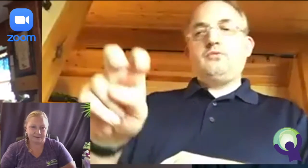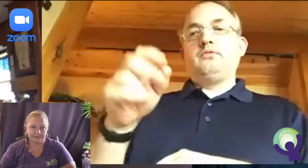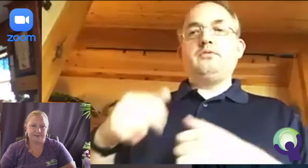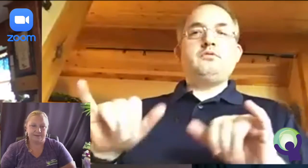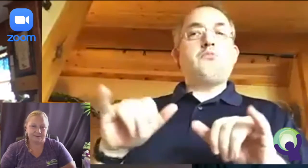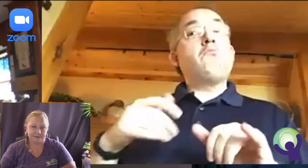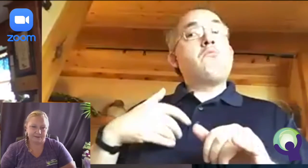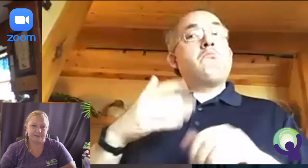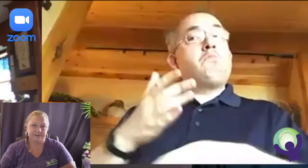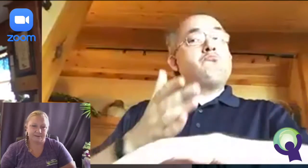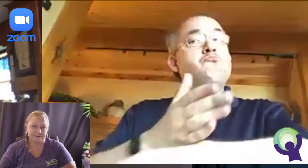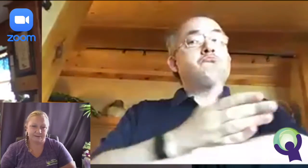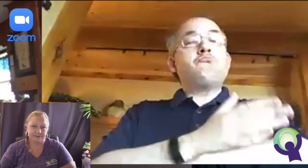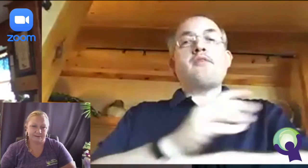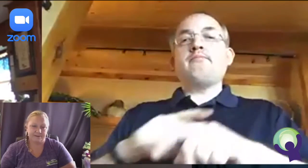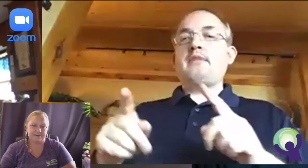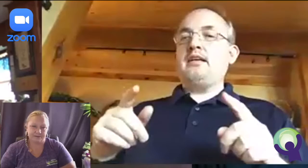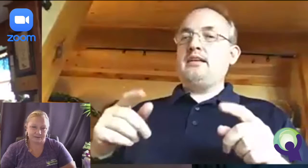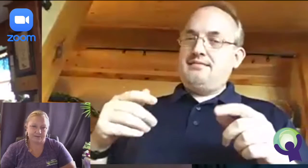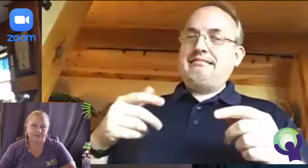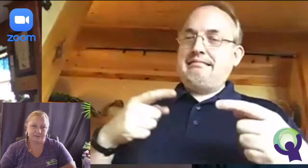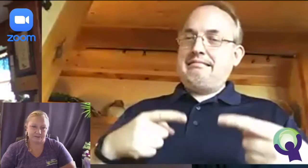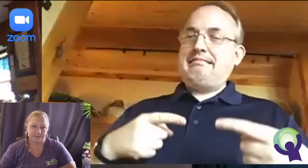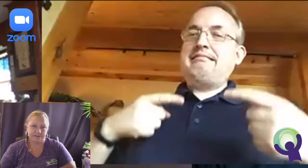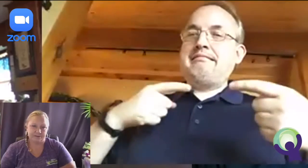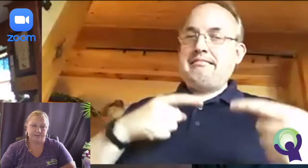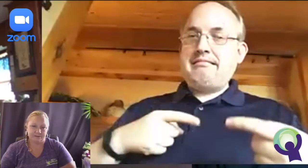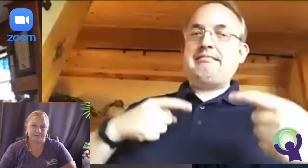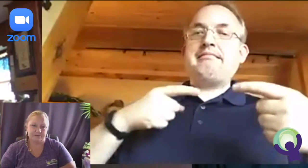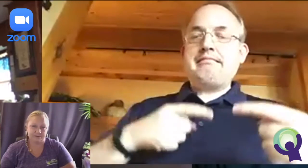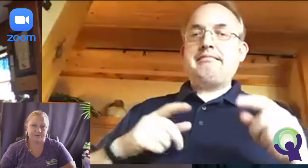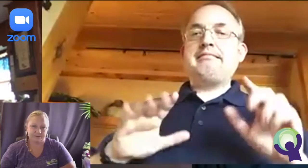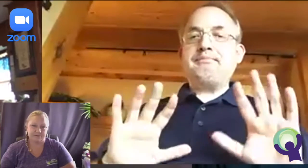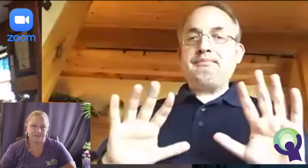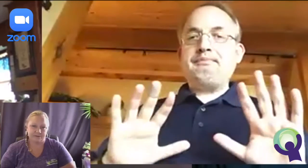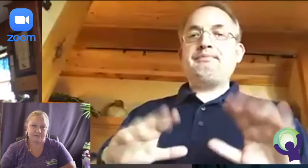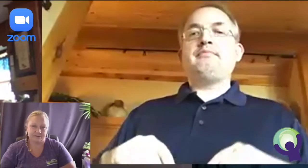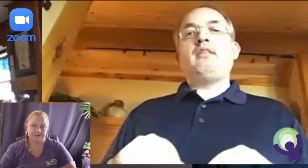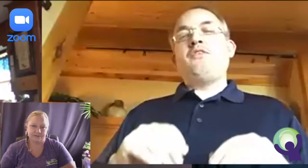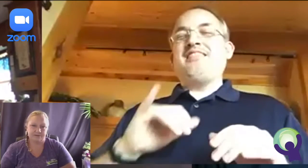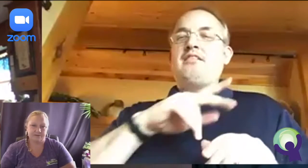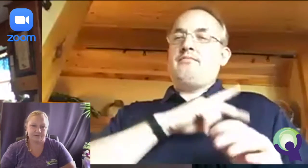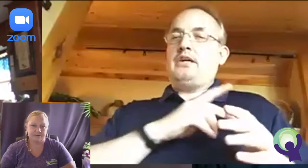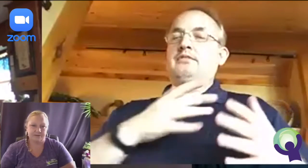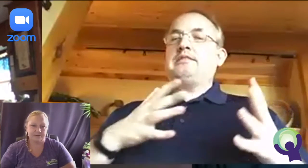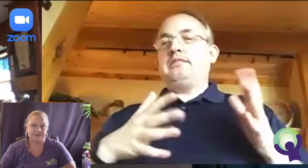and it's been three months now. Things have gotten better but of course it's still a struggle.